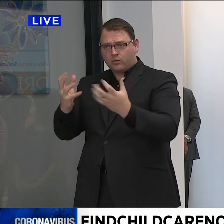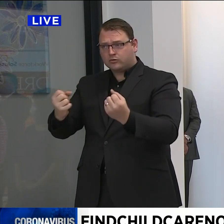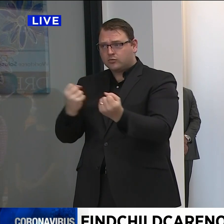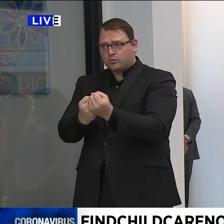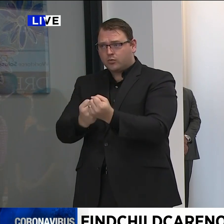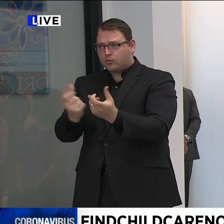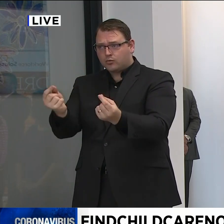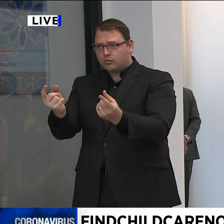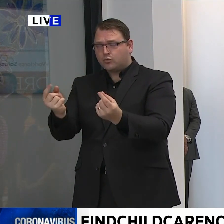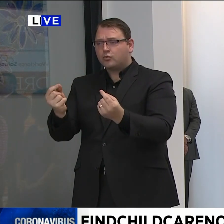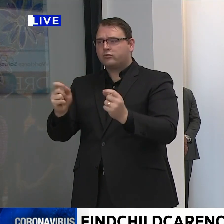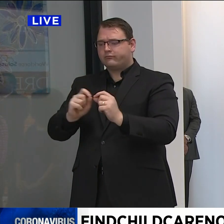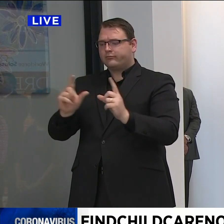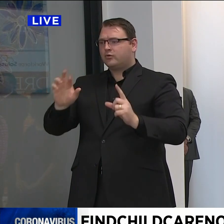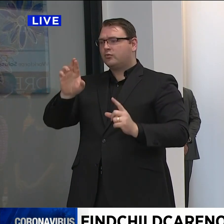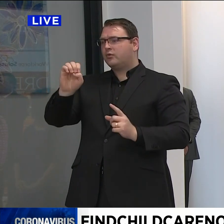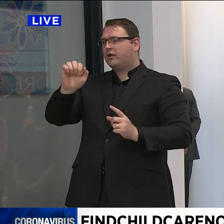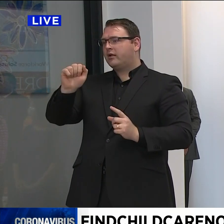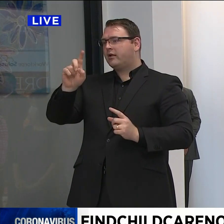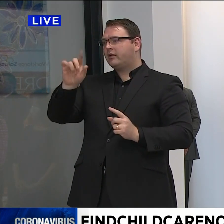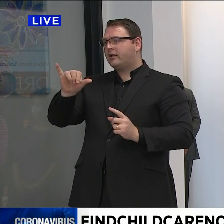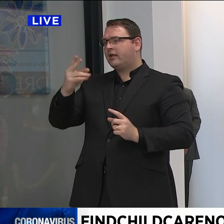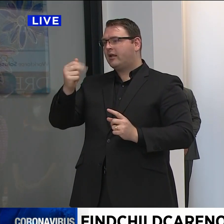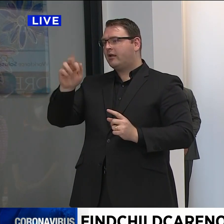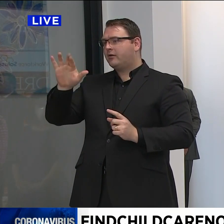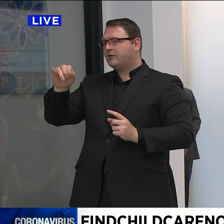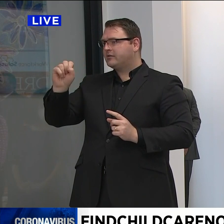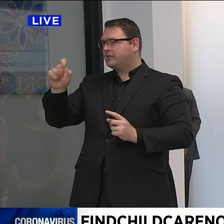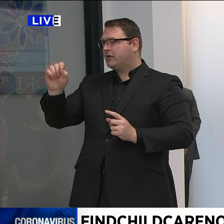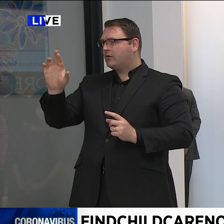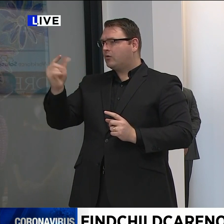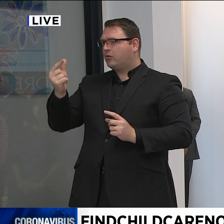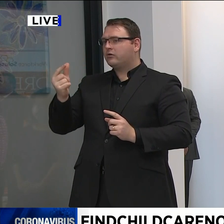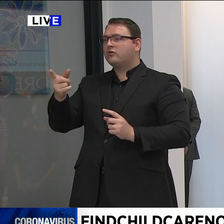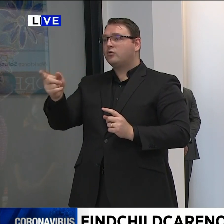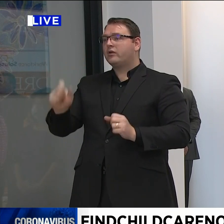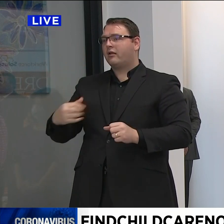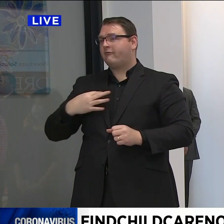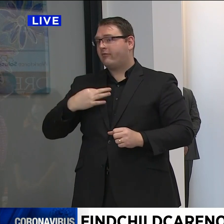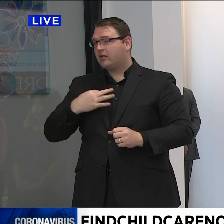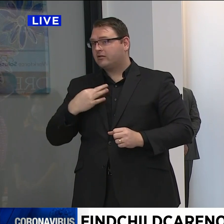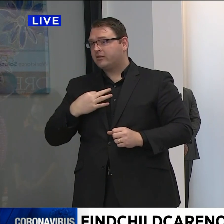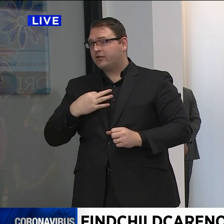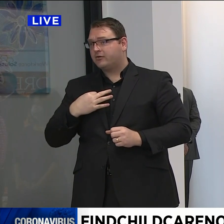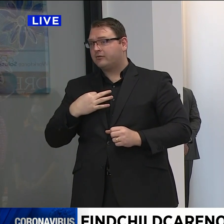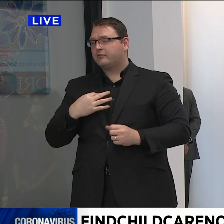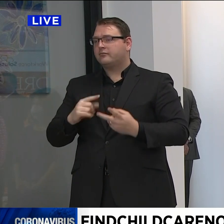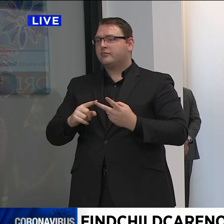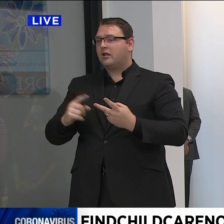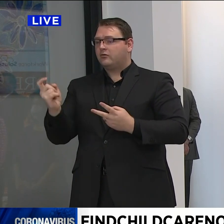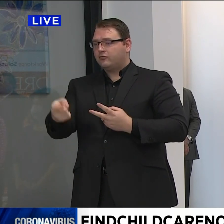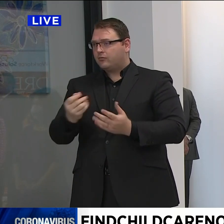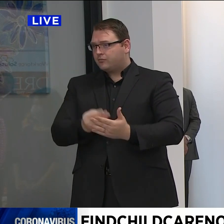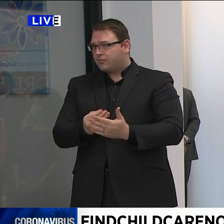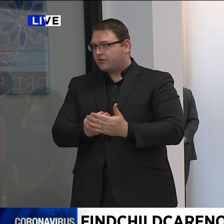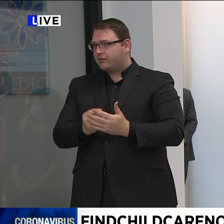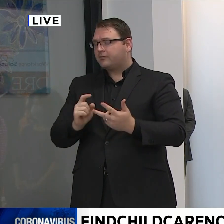is a a something of a last resort. And the final last resort. And the final note is just anybody who wants note is just anybody who wants to support us